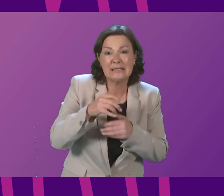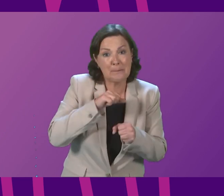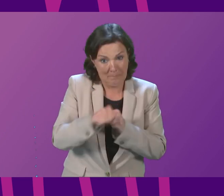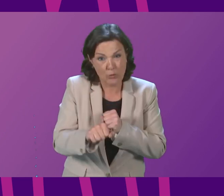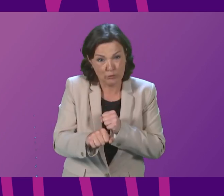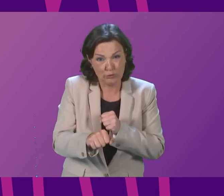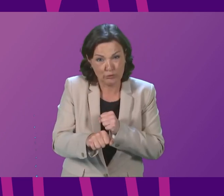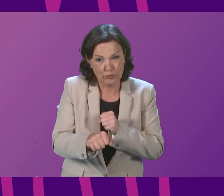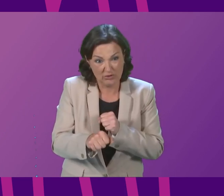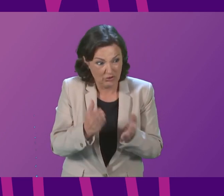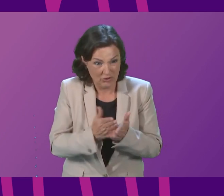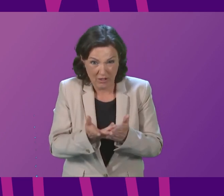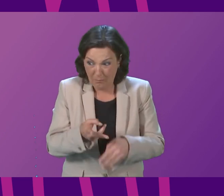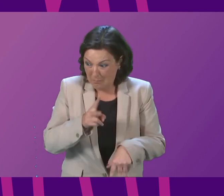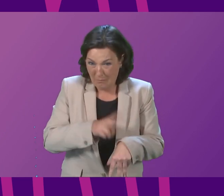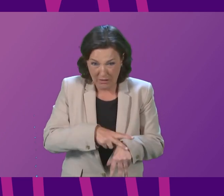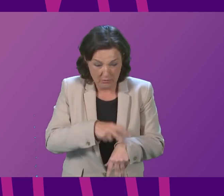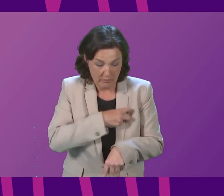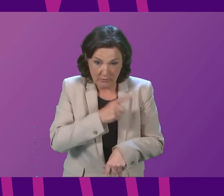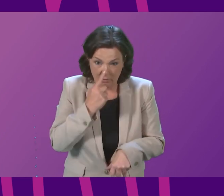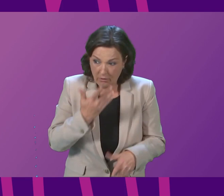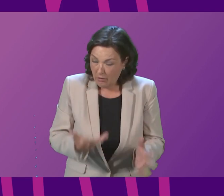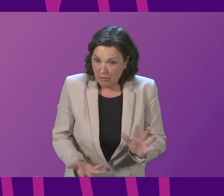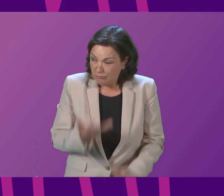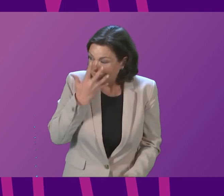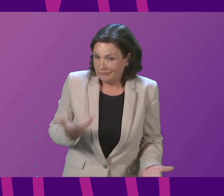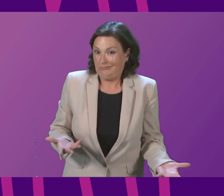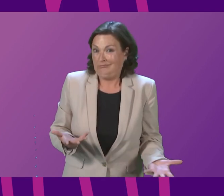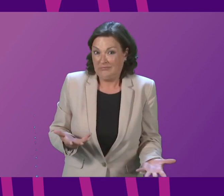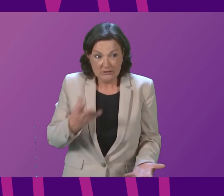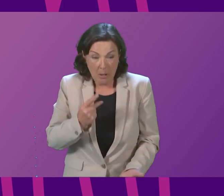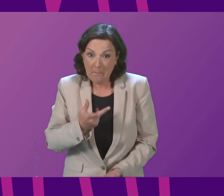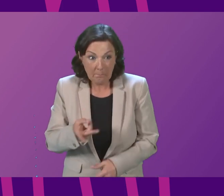He said that police officers are disgusted at the offer and are considering taking action